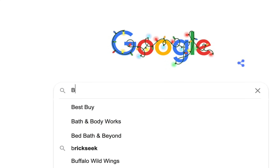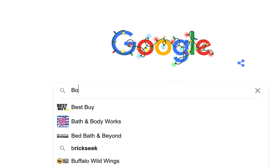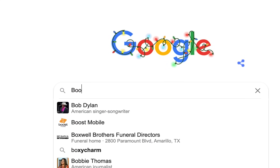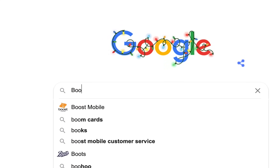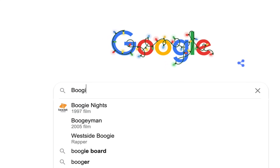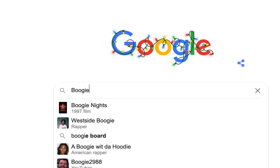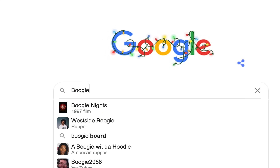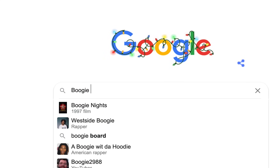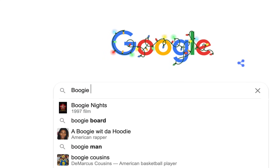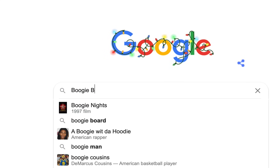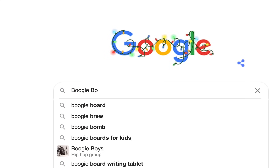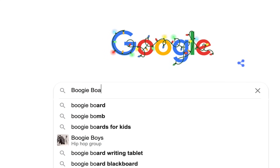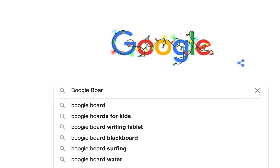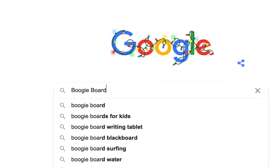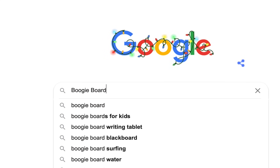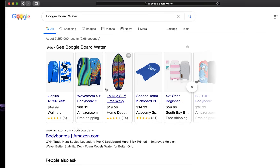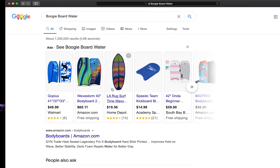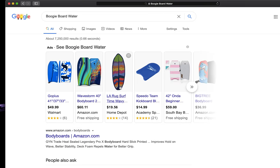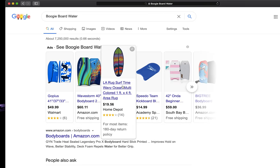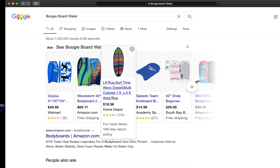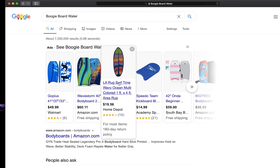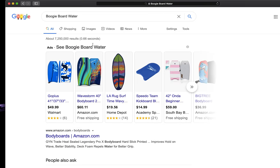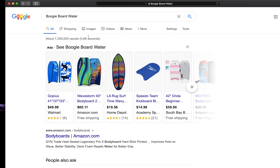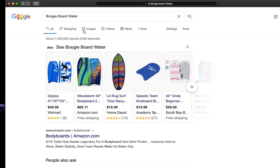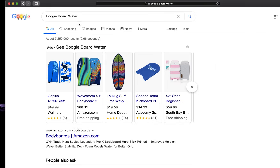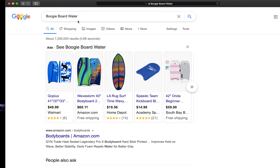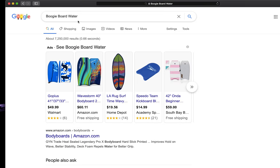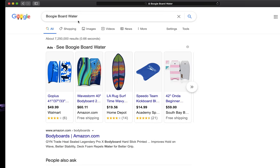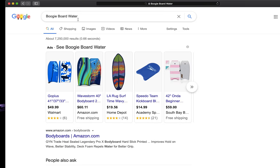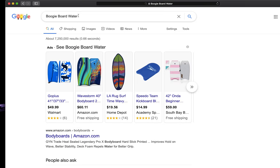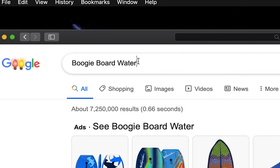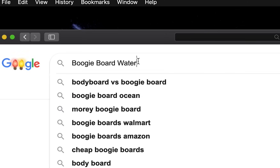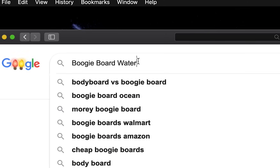it's called a boogie board, but it's actually not like the boogie board that you go in the water.